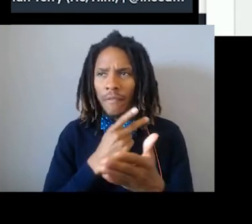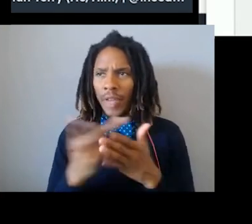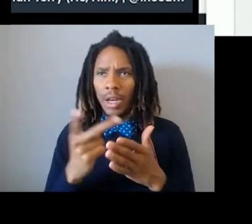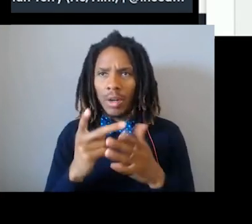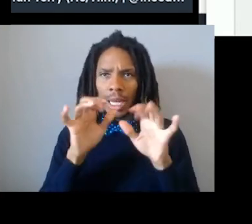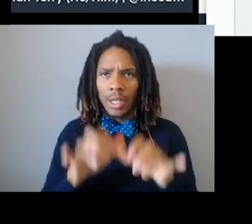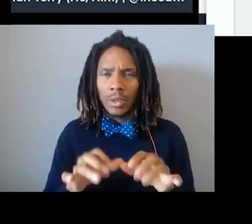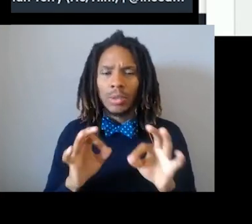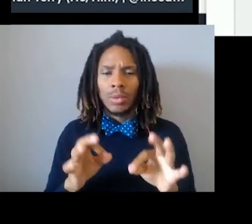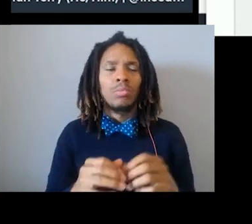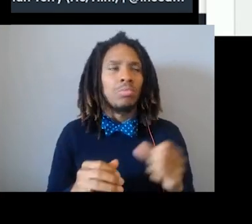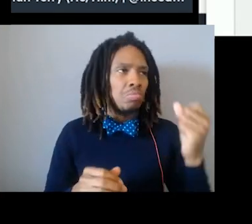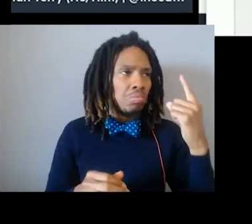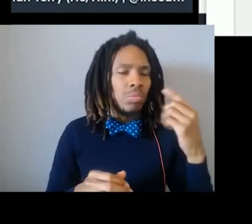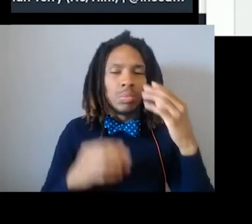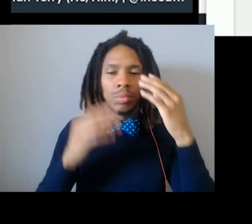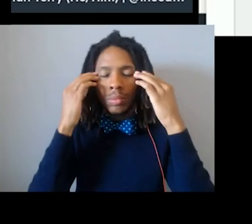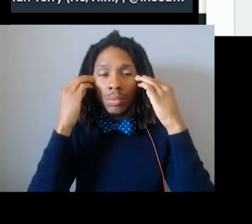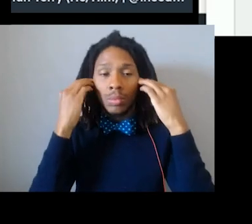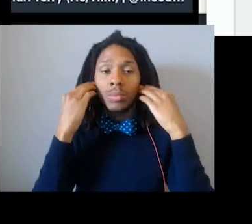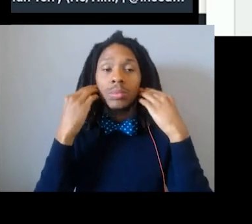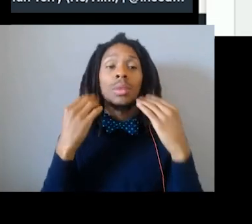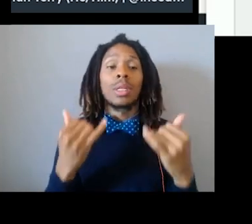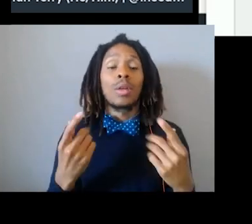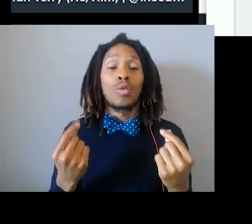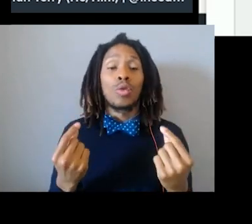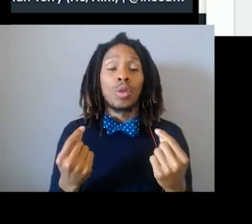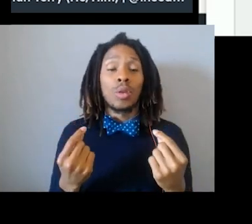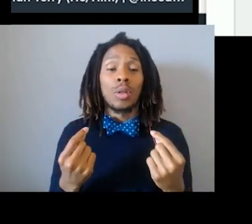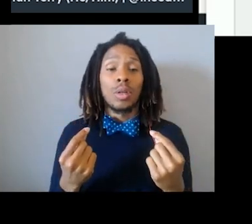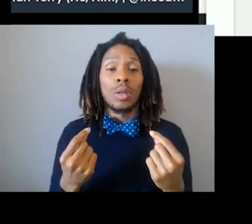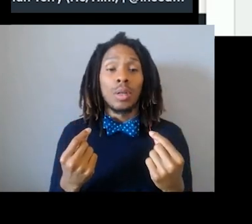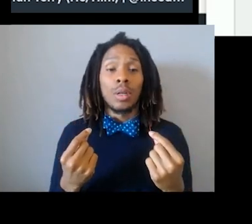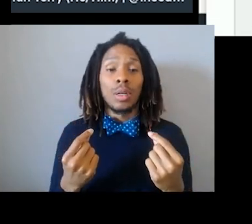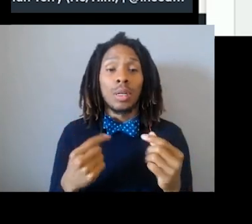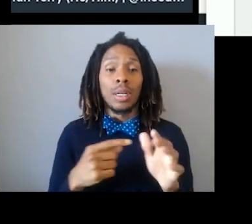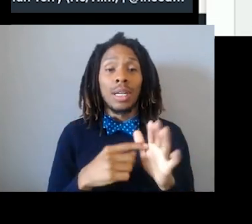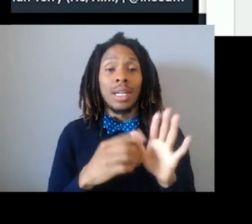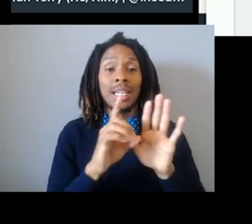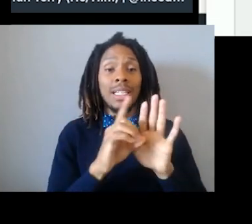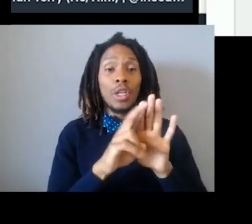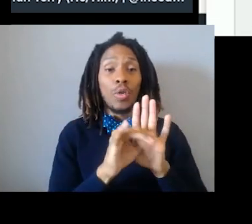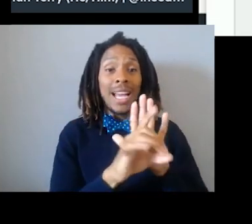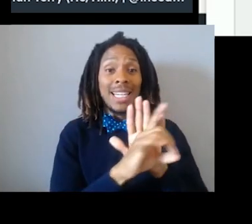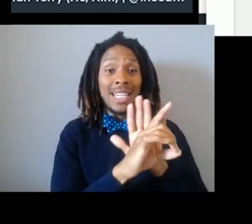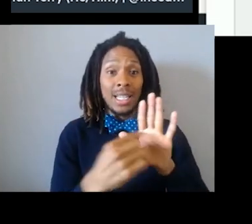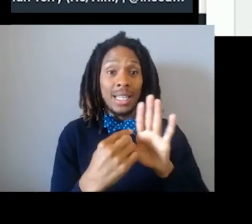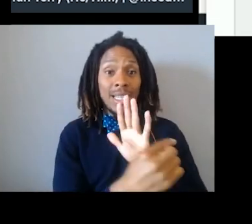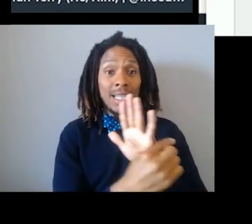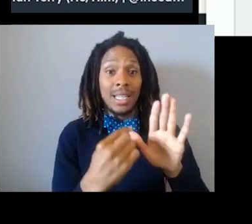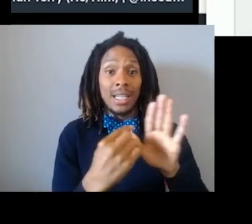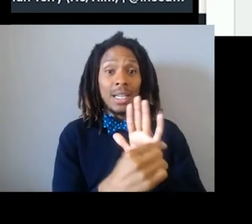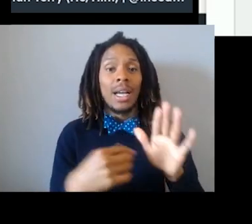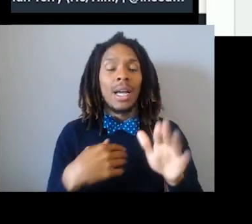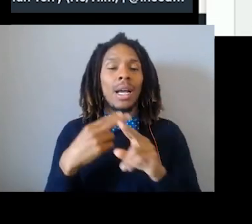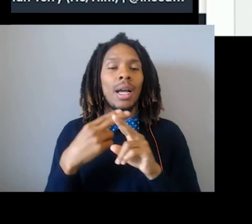So, what we're gonna do is, this UUID, is going to be what I'm gonna call an Item Point Token.